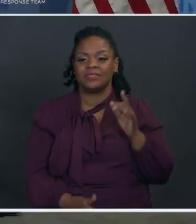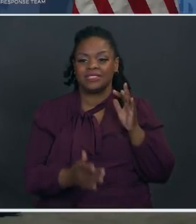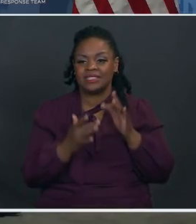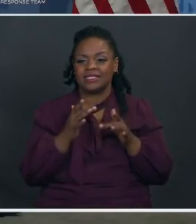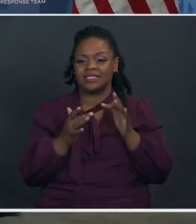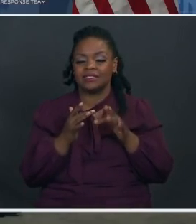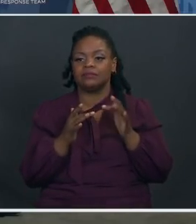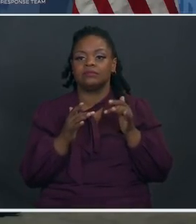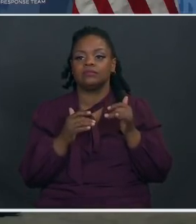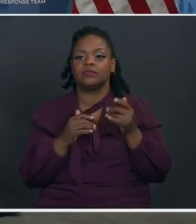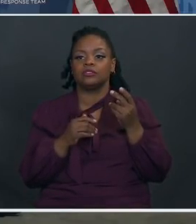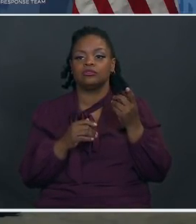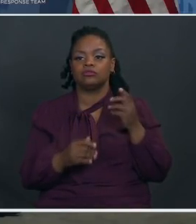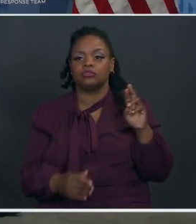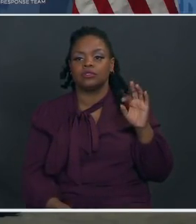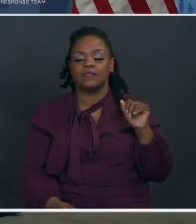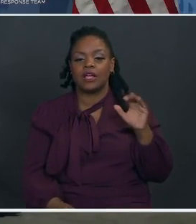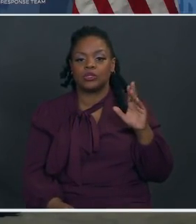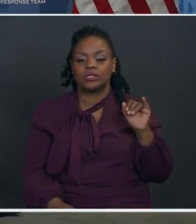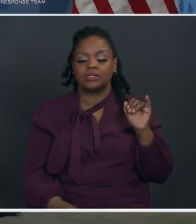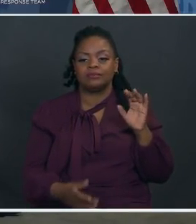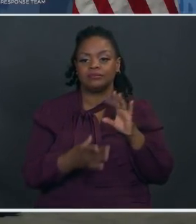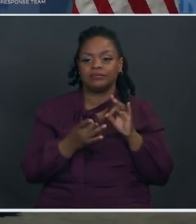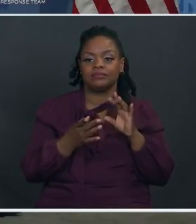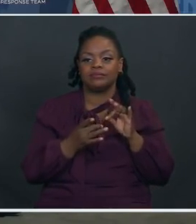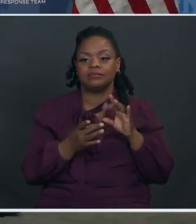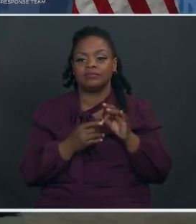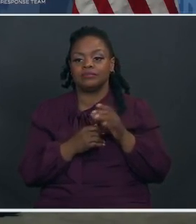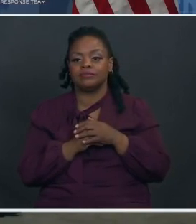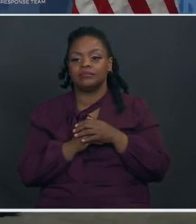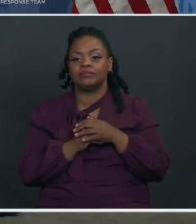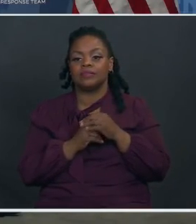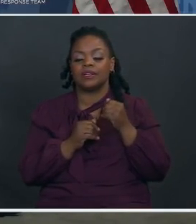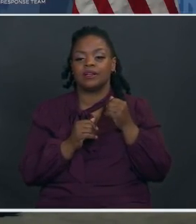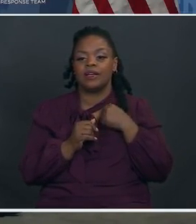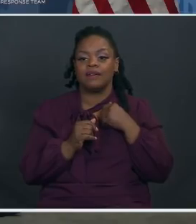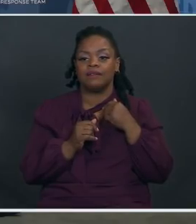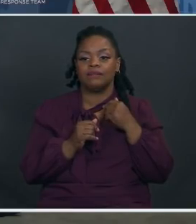We're 43rd in the world at genomic sequencing, totally unacceptable.